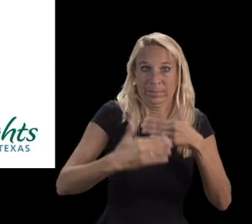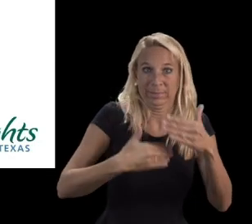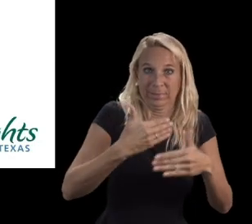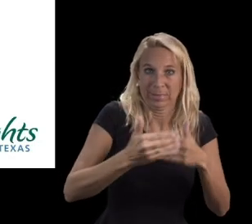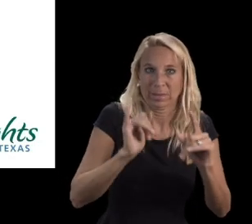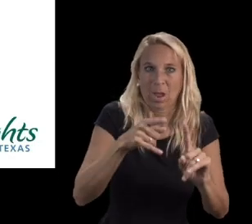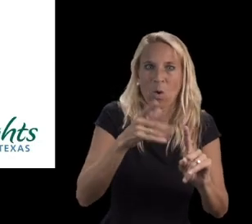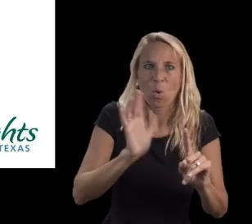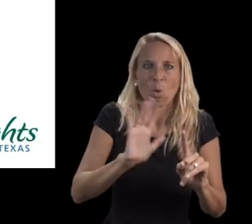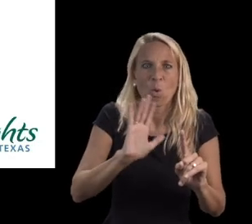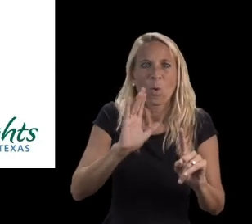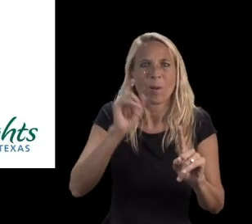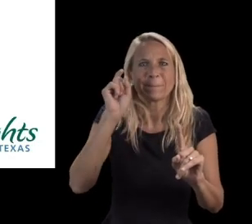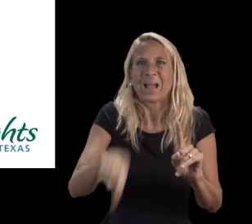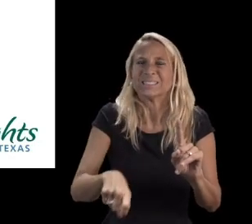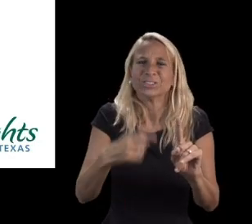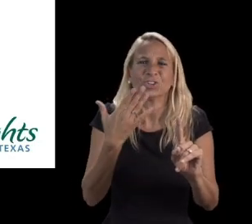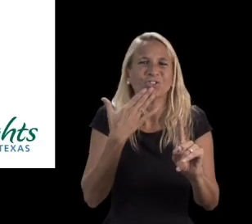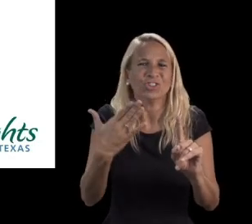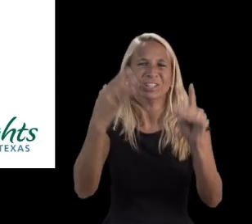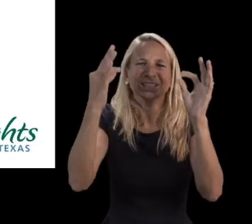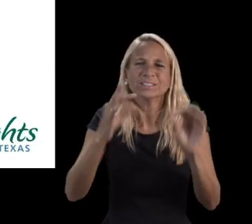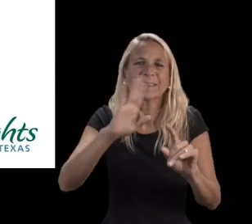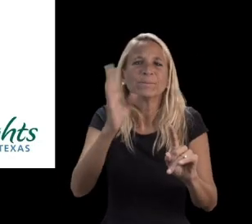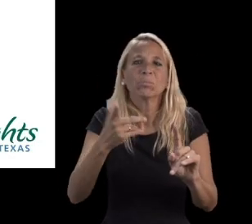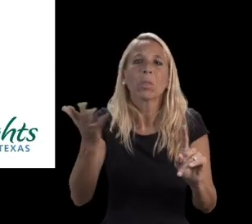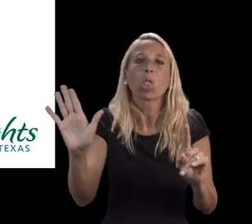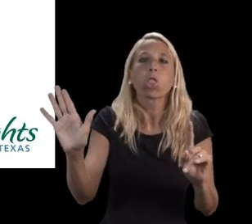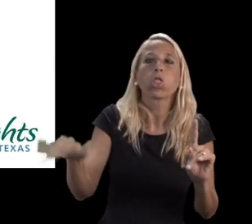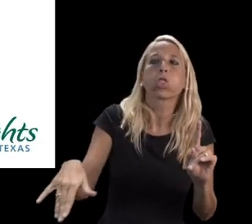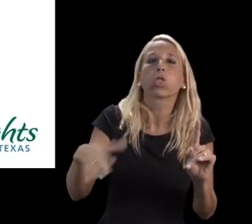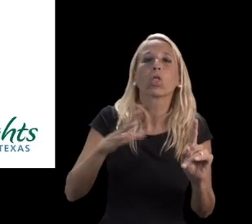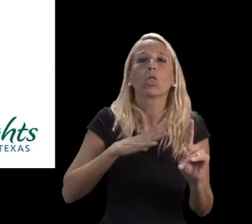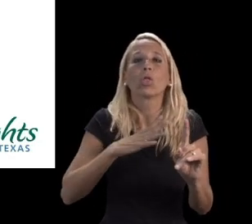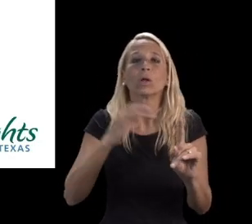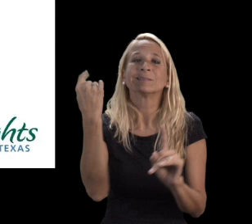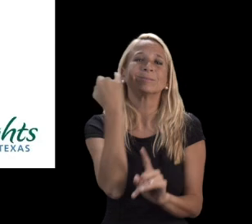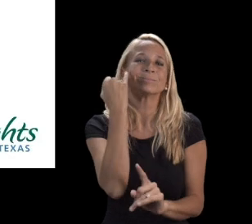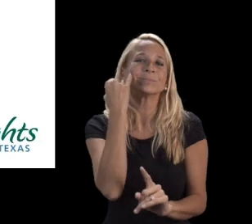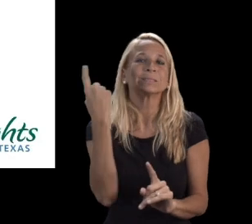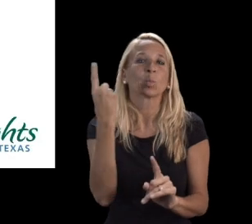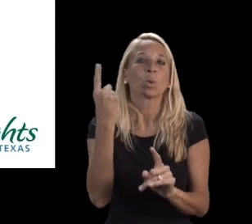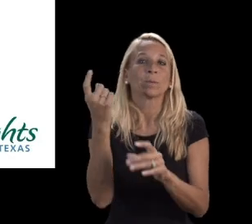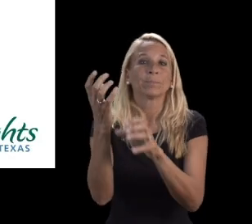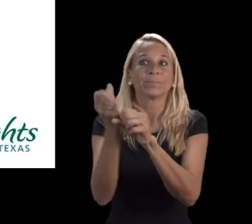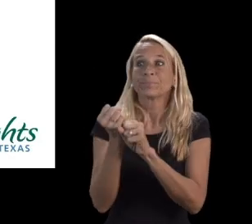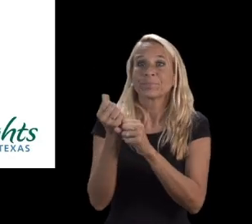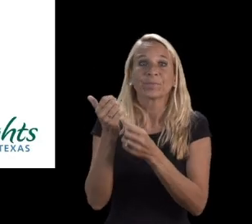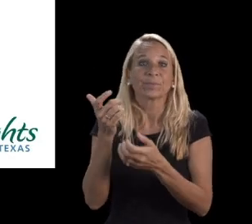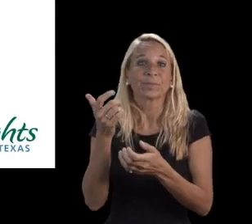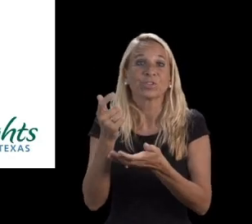And that's kind of just never a good decision when it comes to someone receiving nursing therapy.